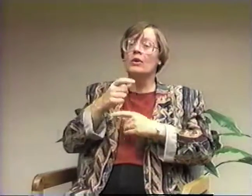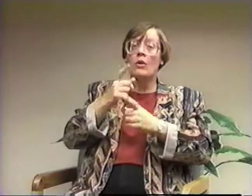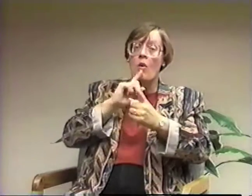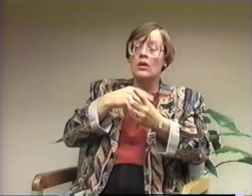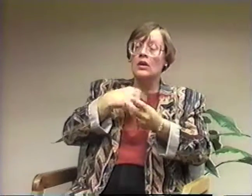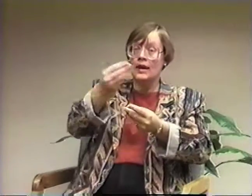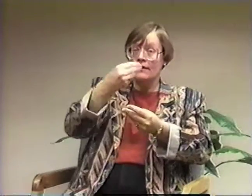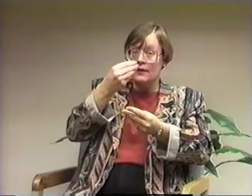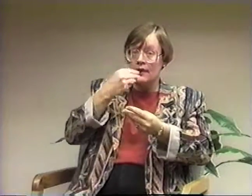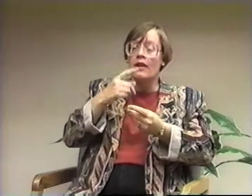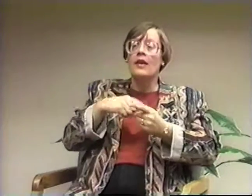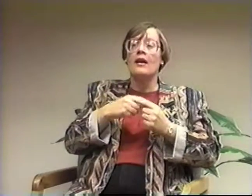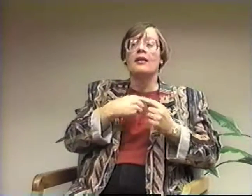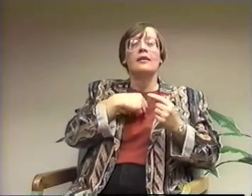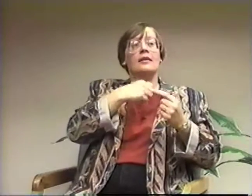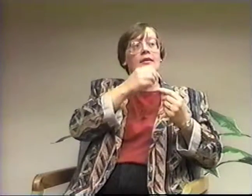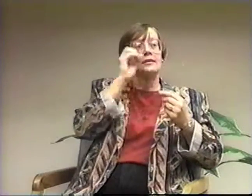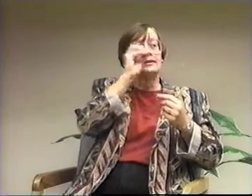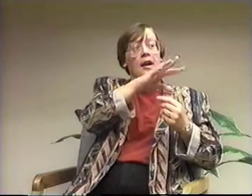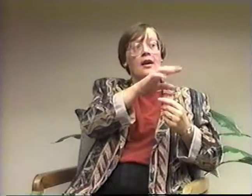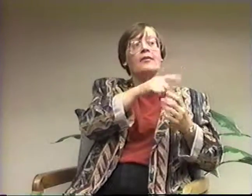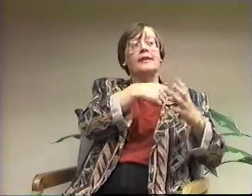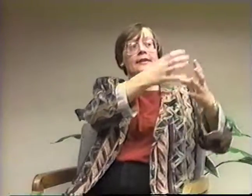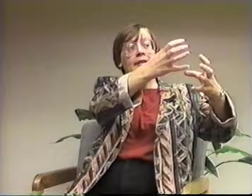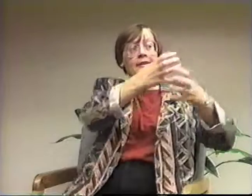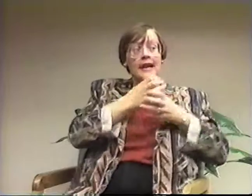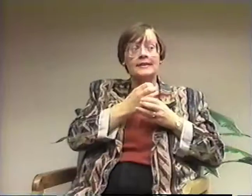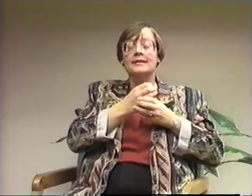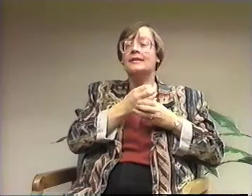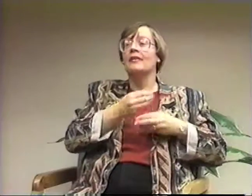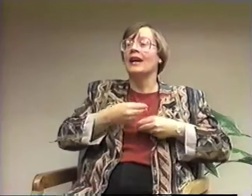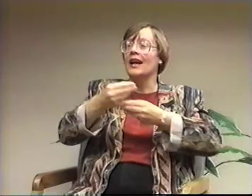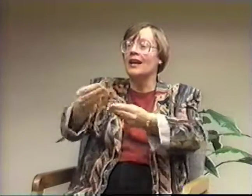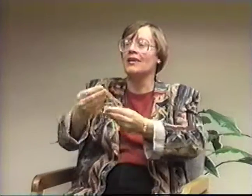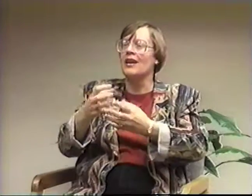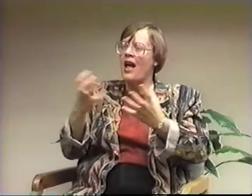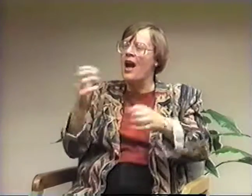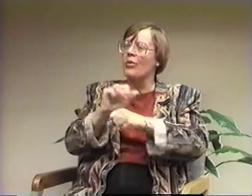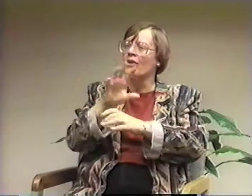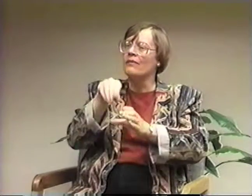It is unlike any other businesses where orders are placed